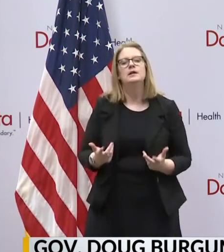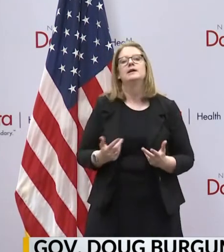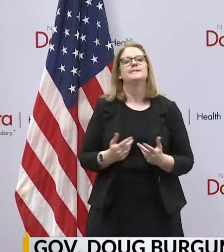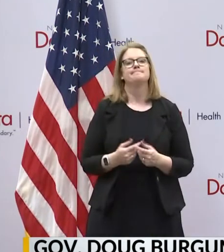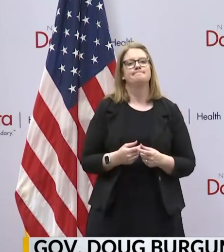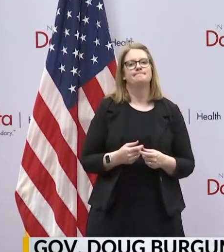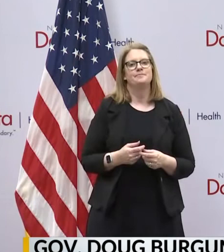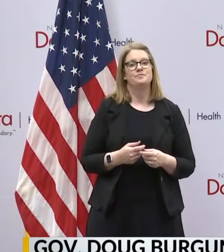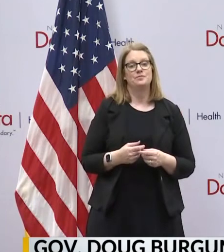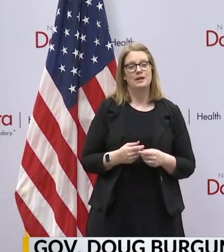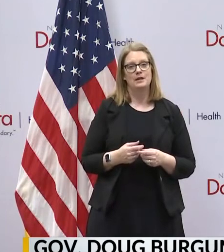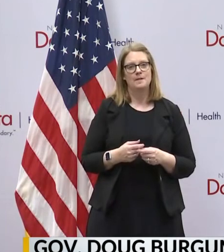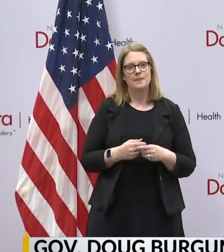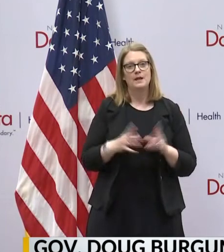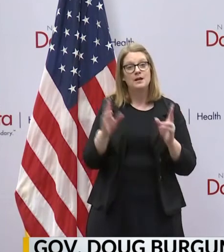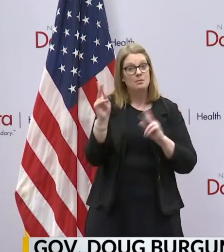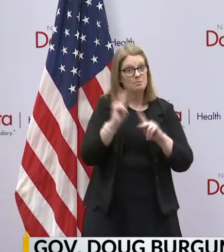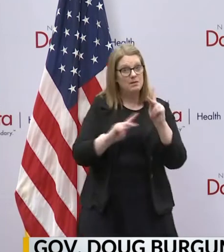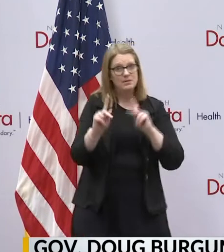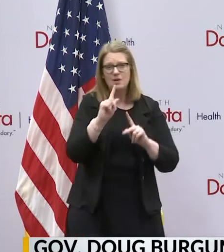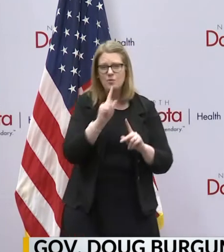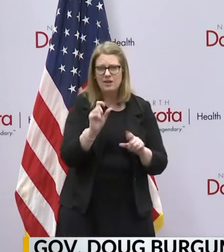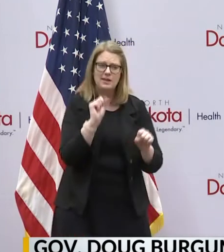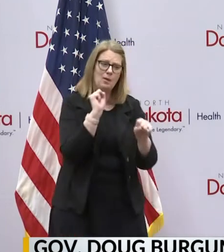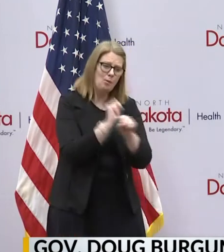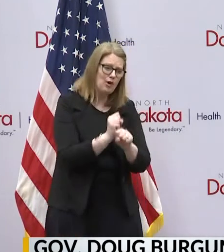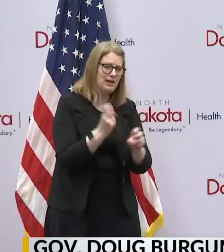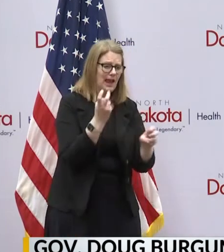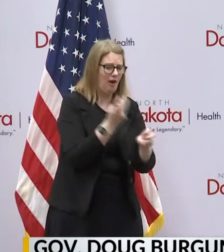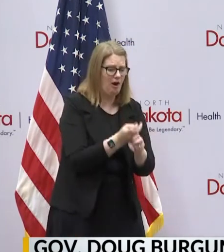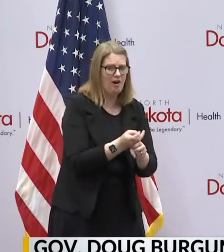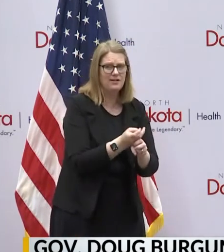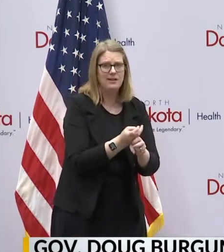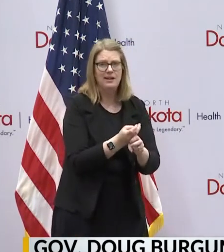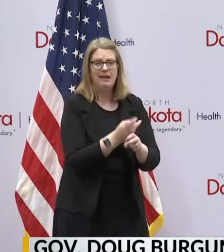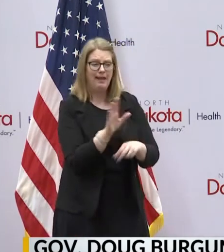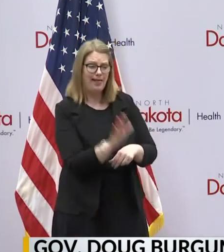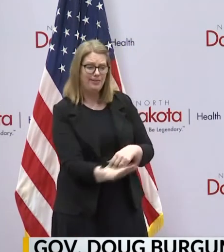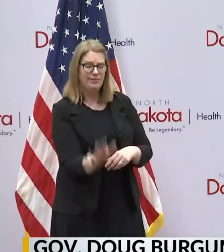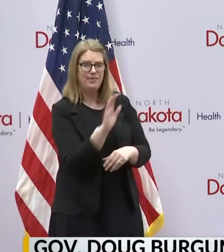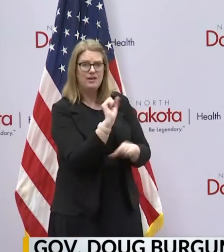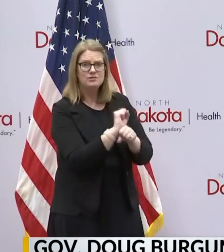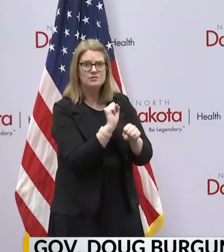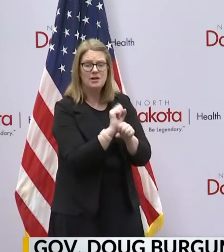LONG-TERM CARE WHERE THEY MAY HAVE BEEN TRYING TO KEEP COSTS DOWN IN SOME OF THESE POSITIONS, SO PEOPLE THAT ARE HARD WORKING